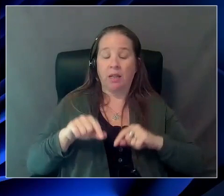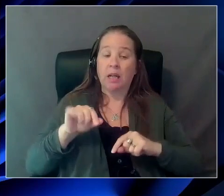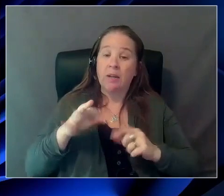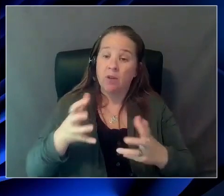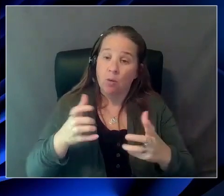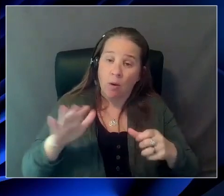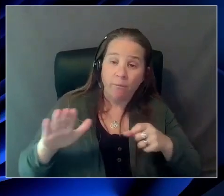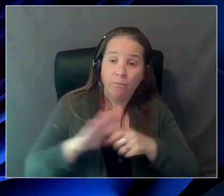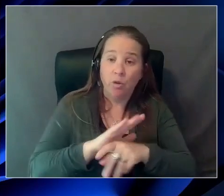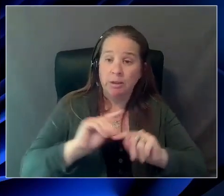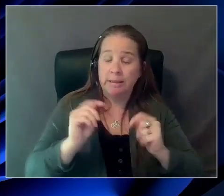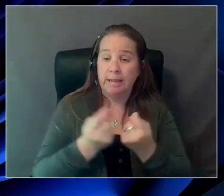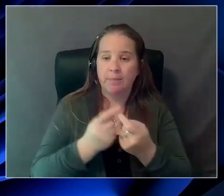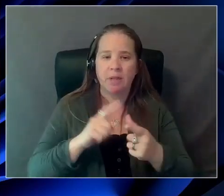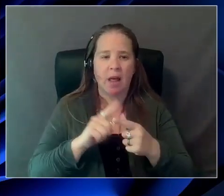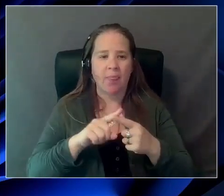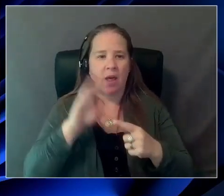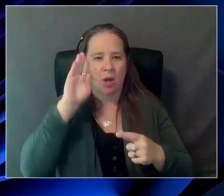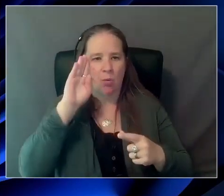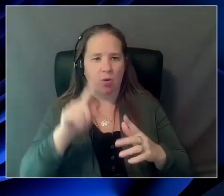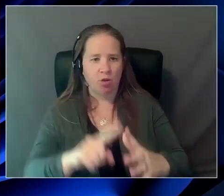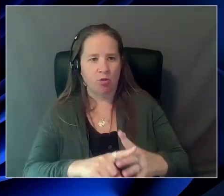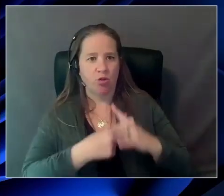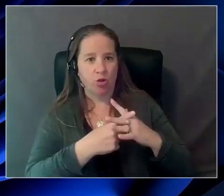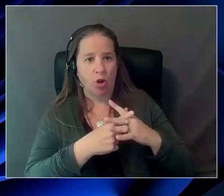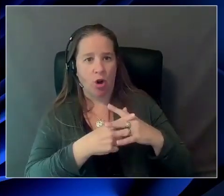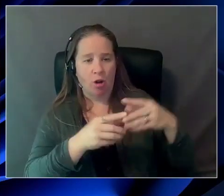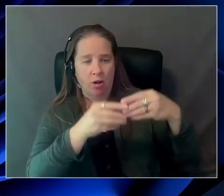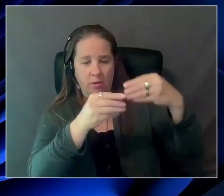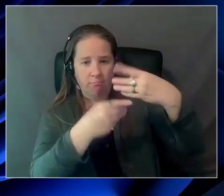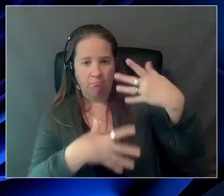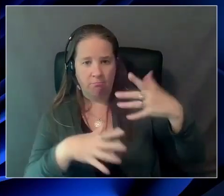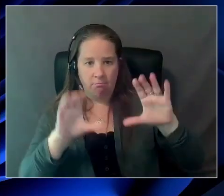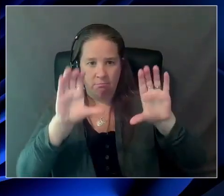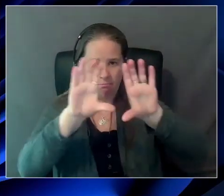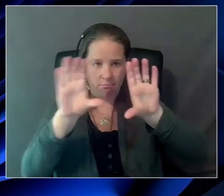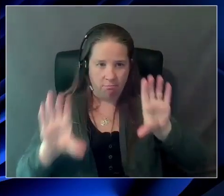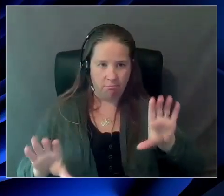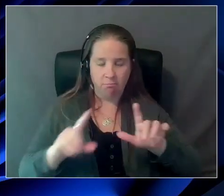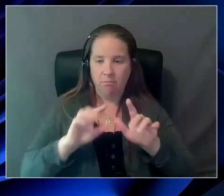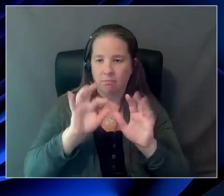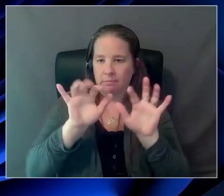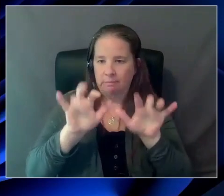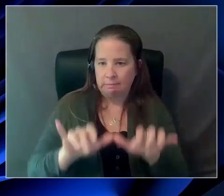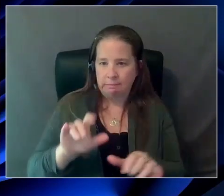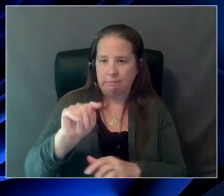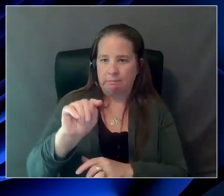I'm just going to open the Start menu. and I'm going to type in teams.